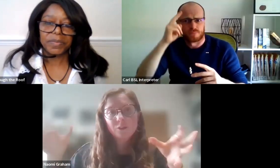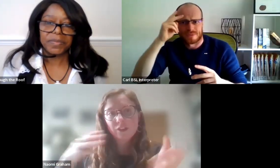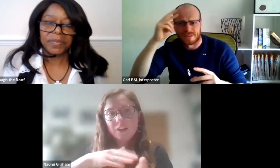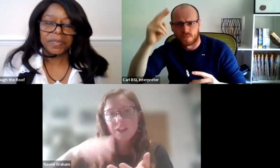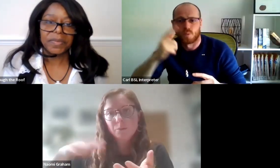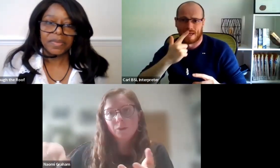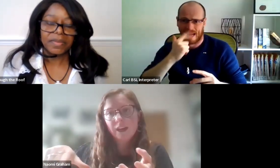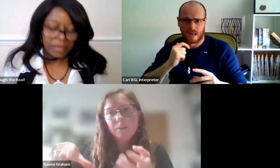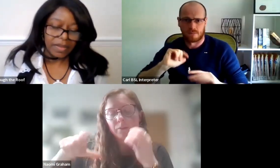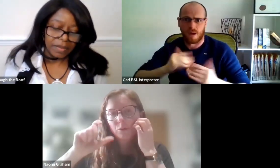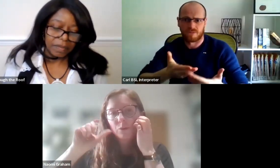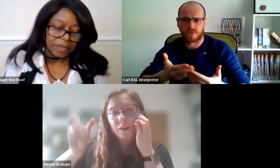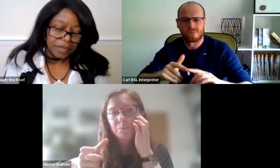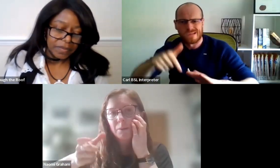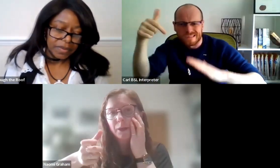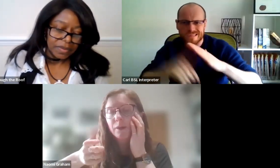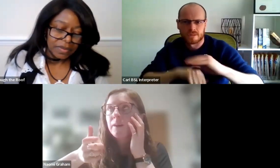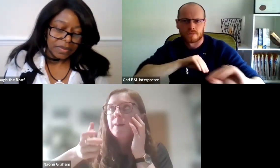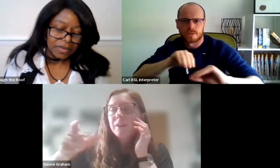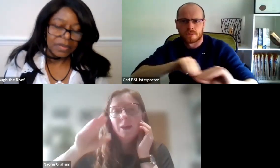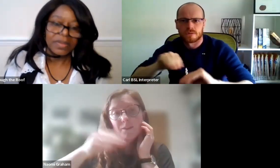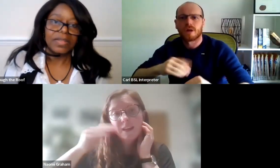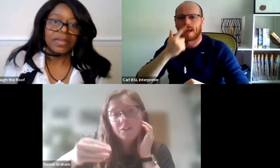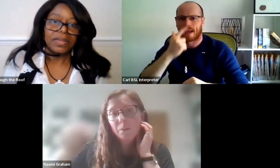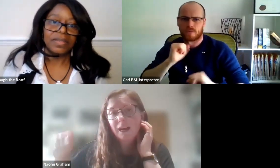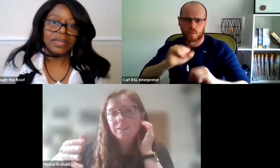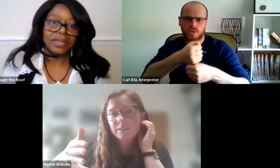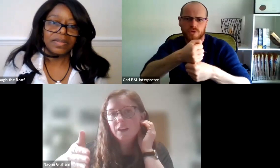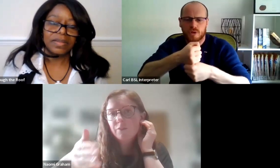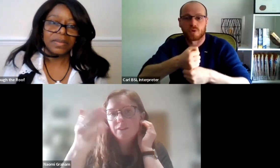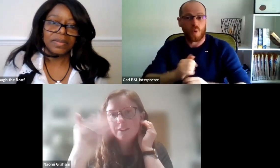that in your church, in more depth and also in my book, in terms of session plans, and stuff there